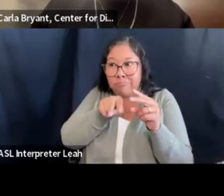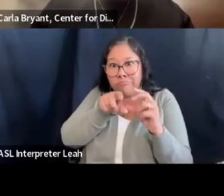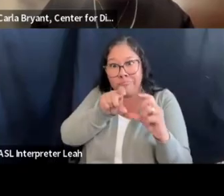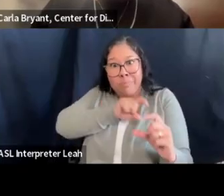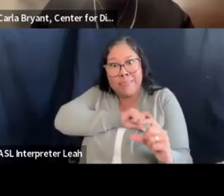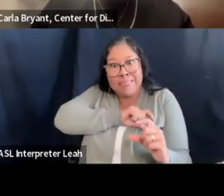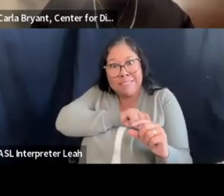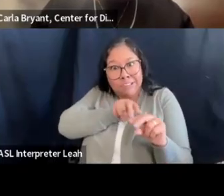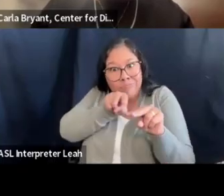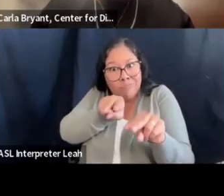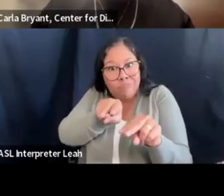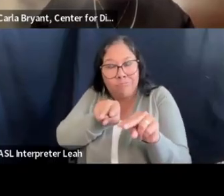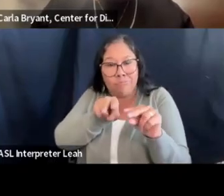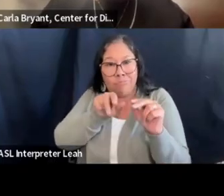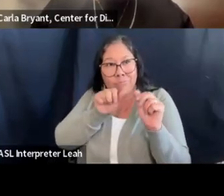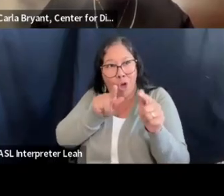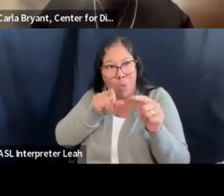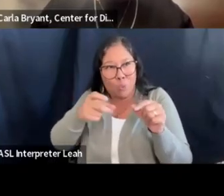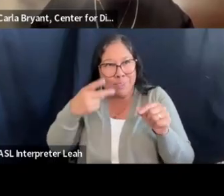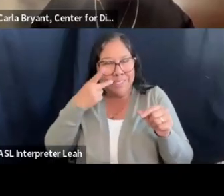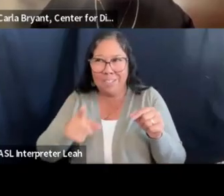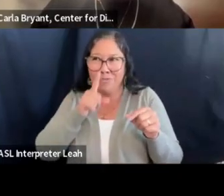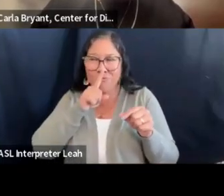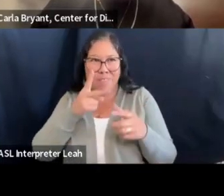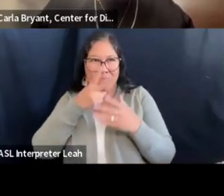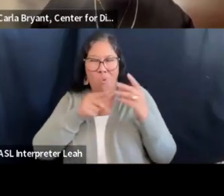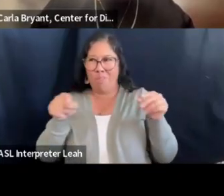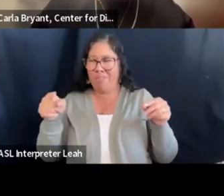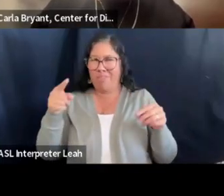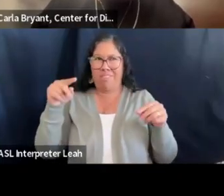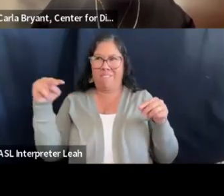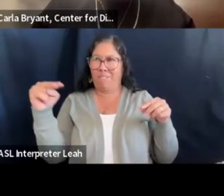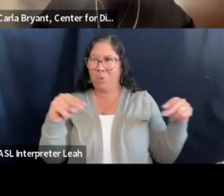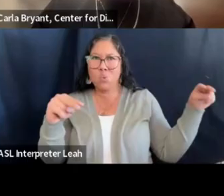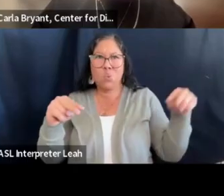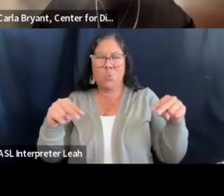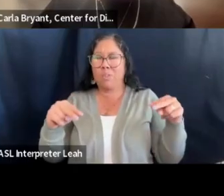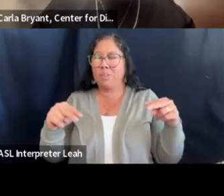And so we have those two realities which are deeply um ingrained in anti-blackness. So